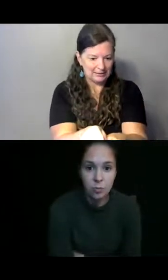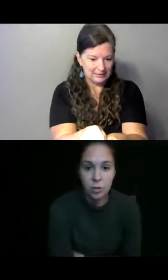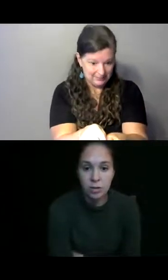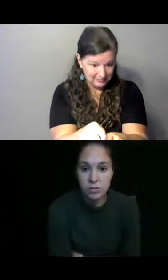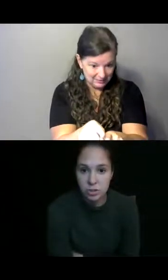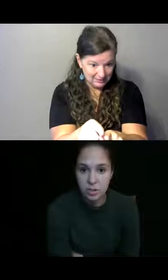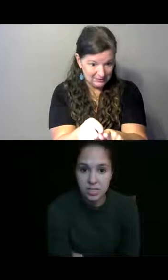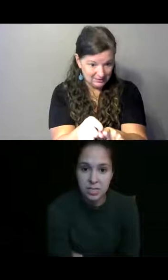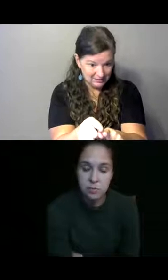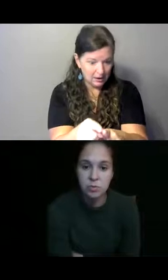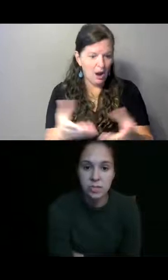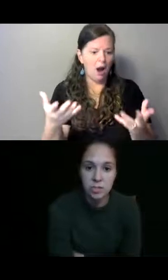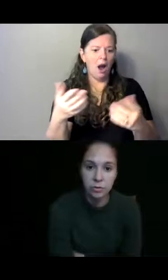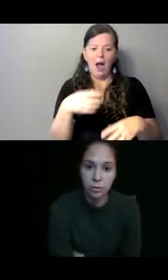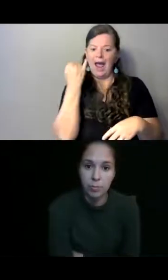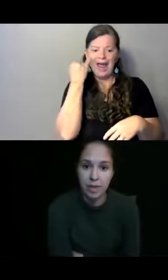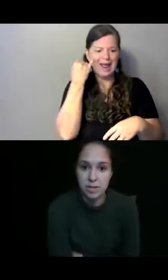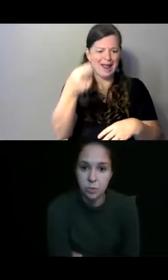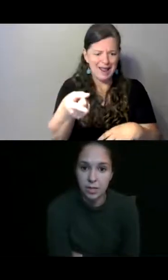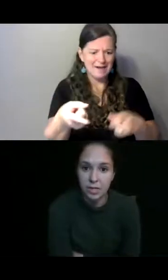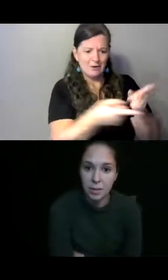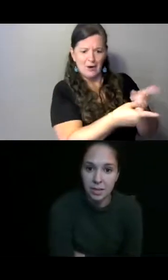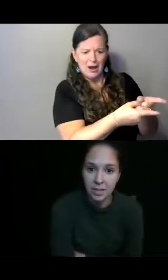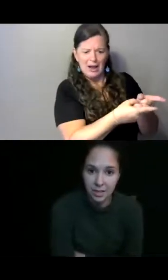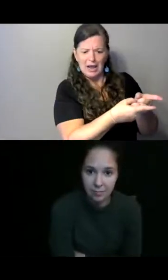one of those students is moved into a group that is working independently.